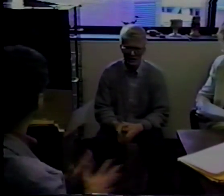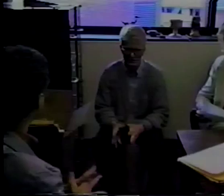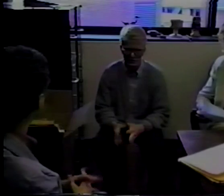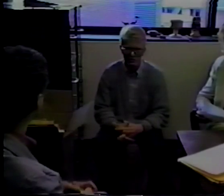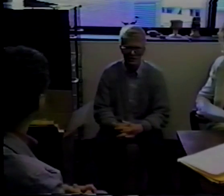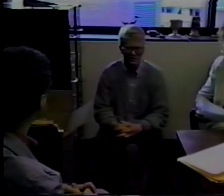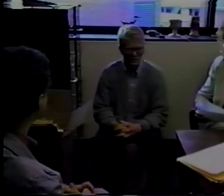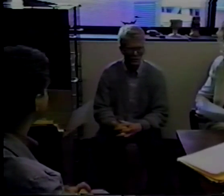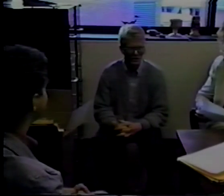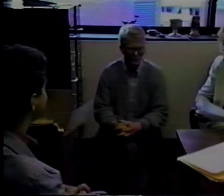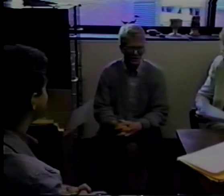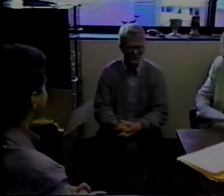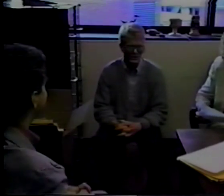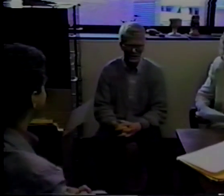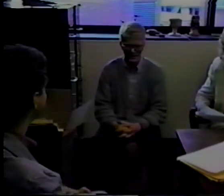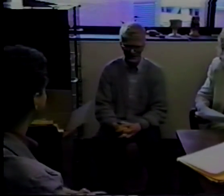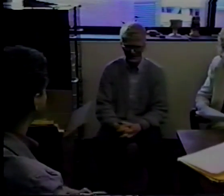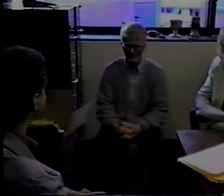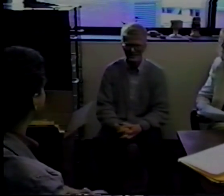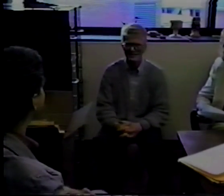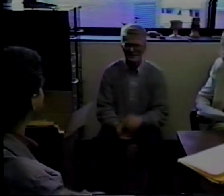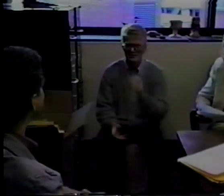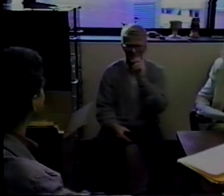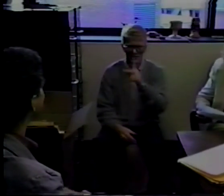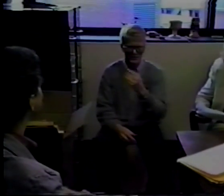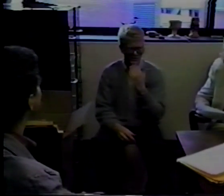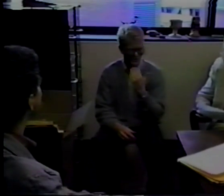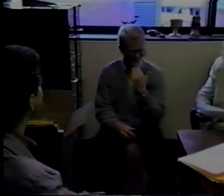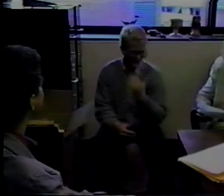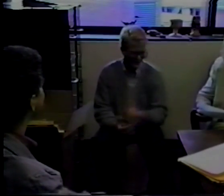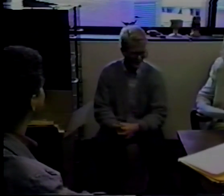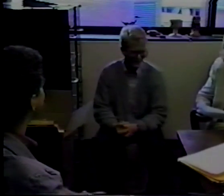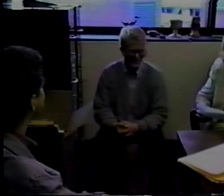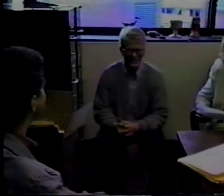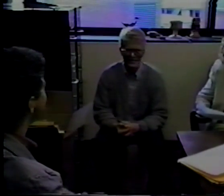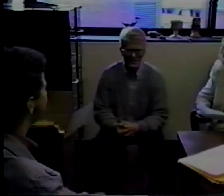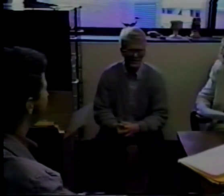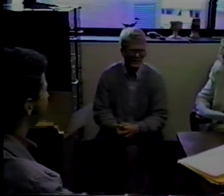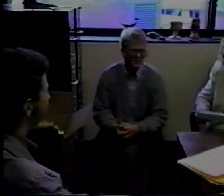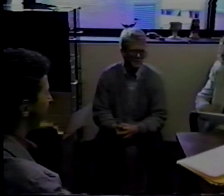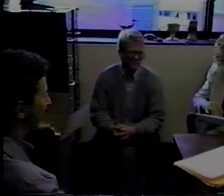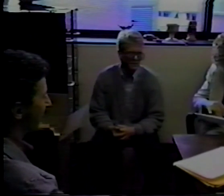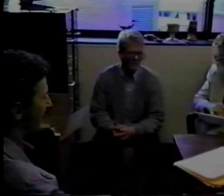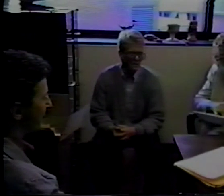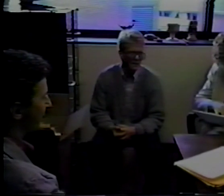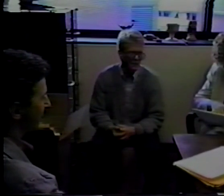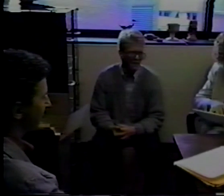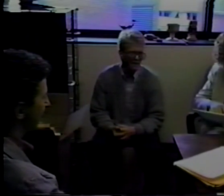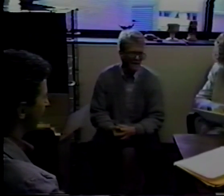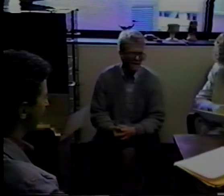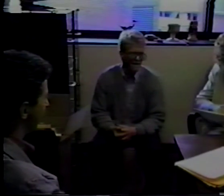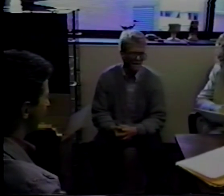so it gives me the opportunity to relax a little bit. Professor: Okay.